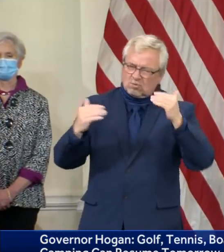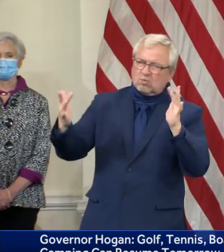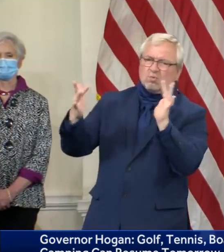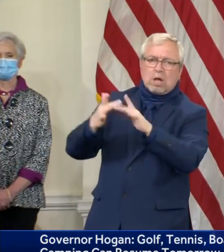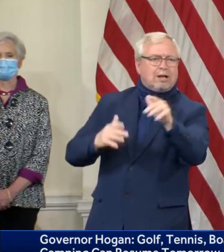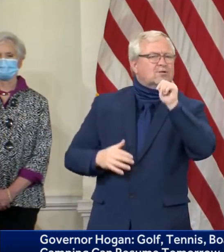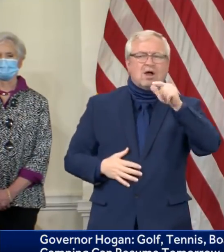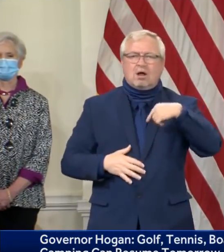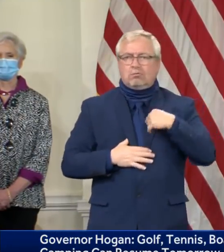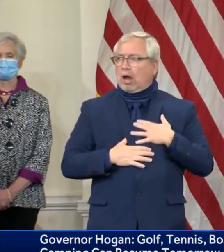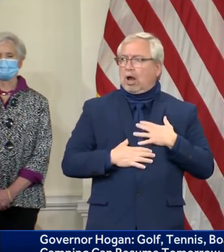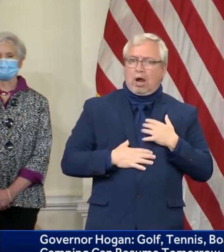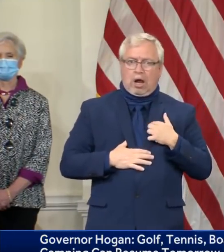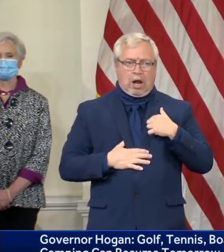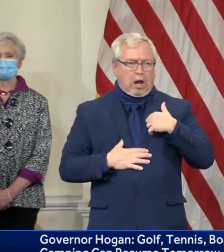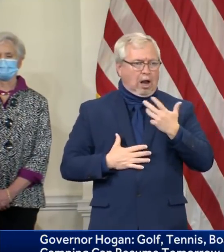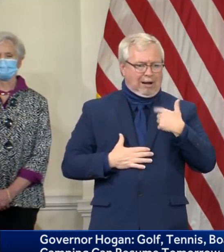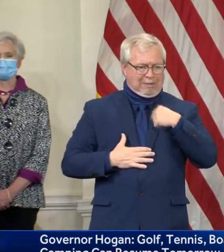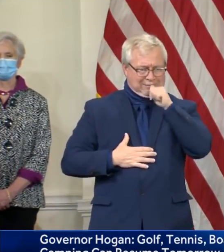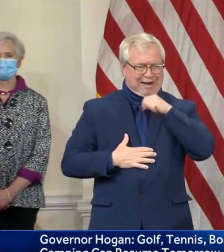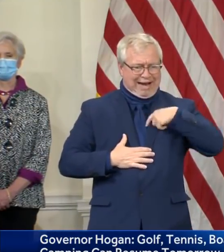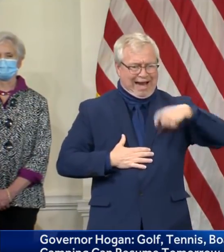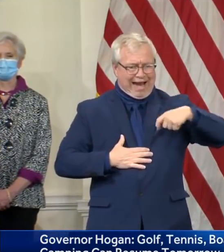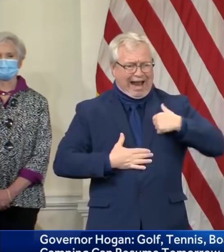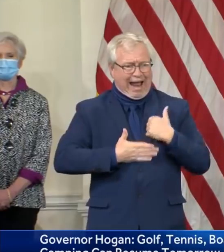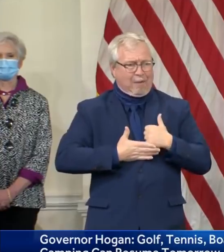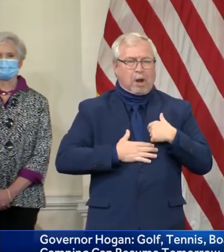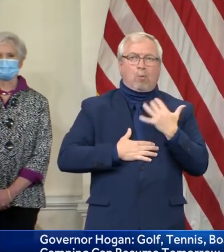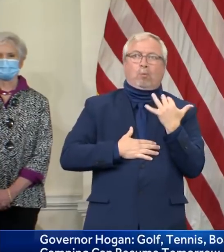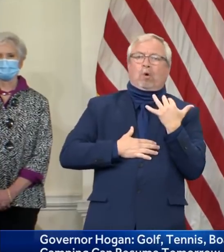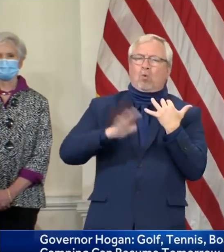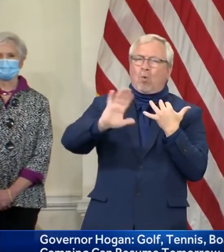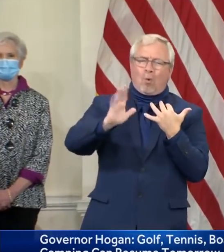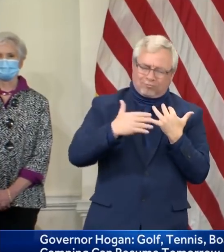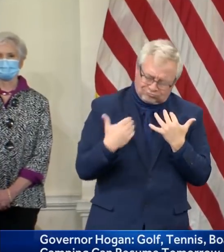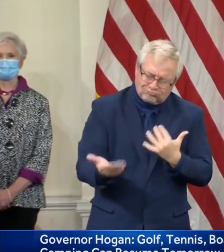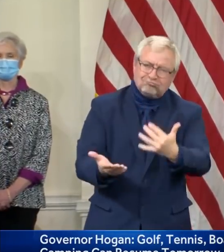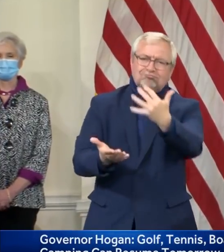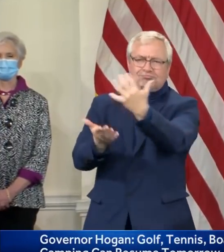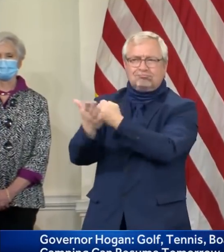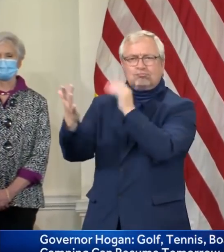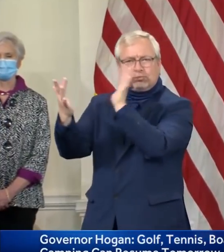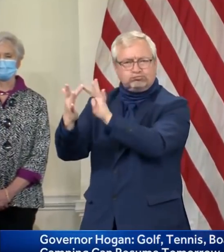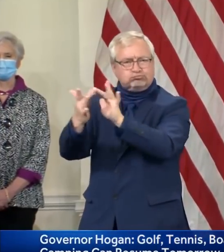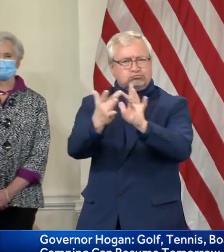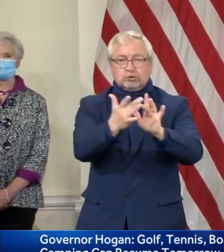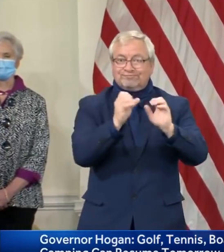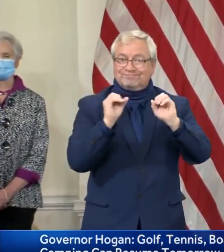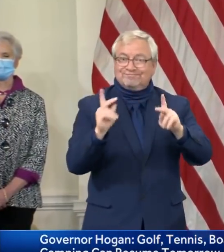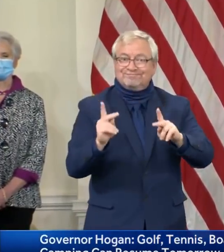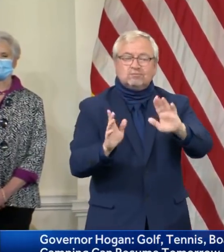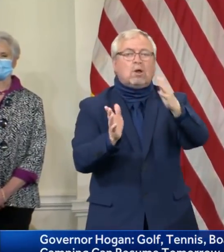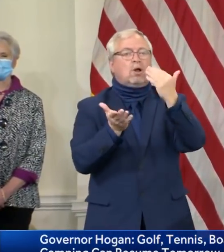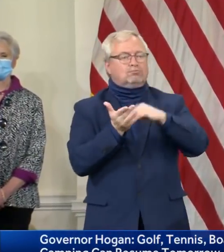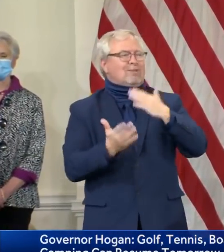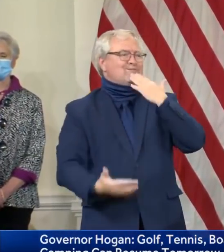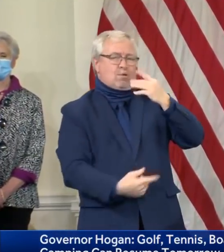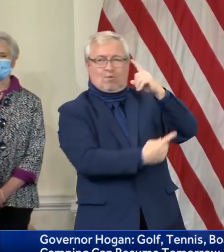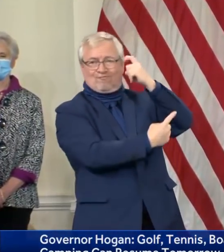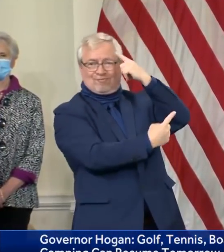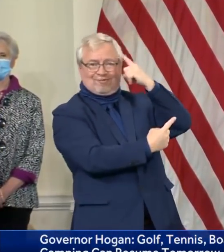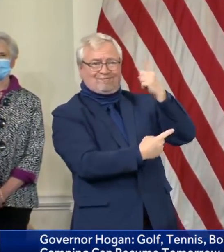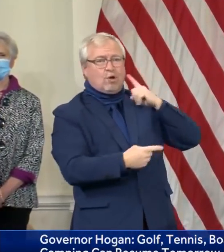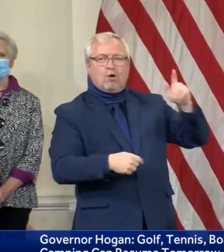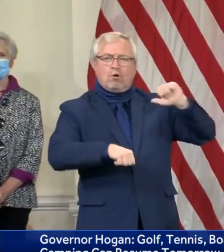THEY WILL TAKE THE NECESSARY STEPS TO GET THE CARE YOU NEED.